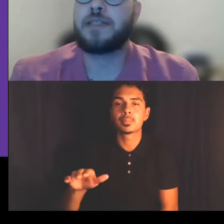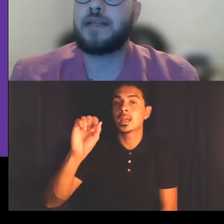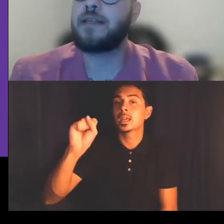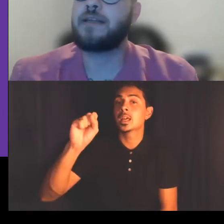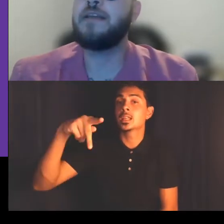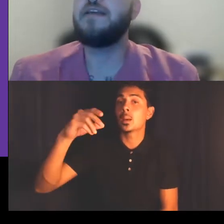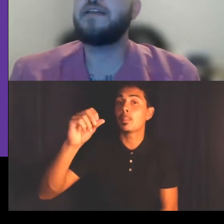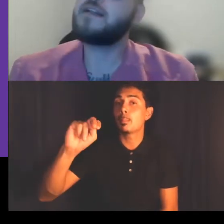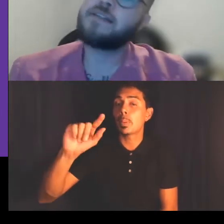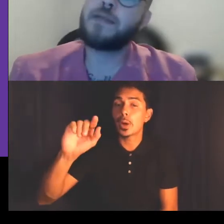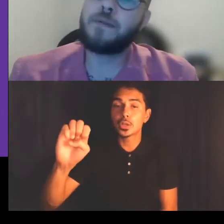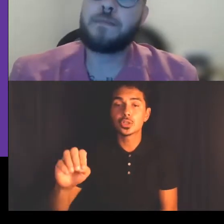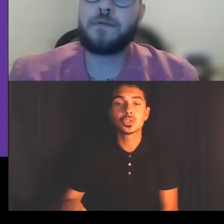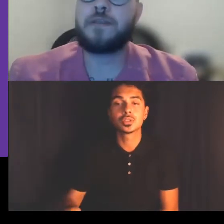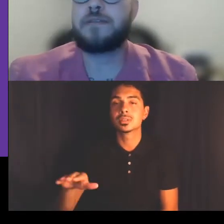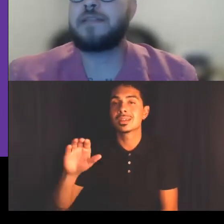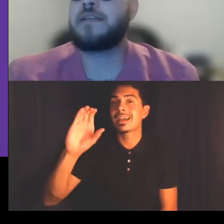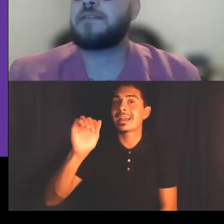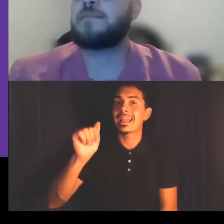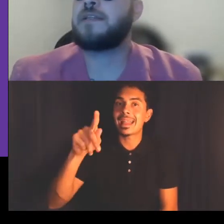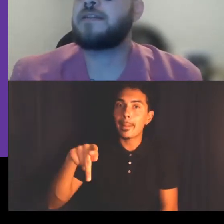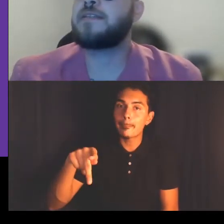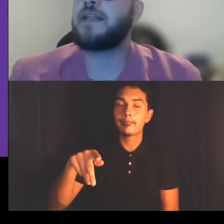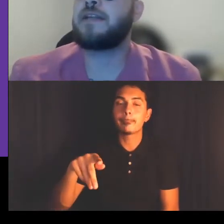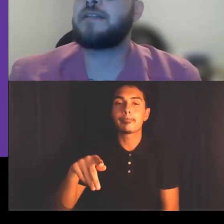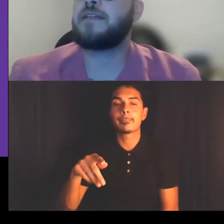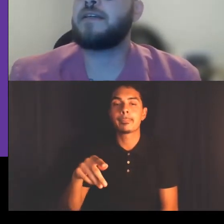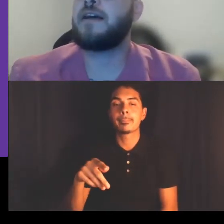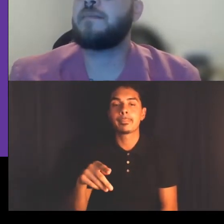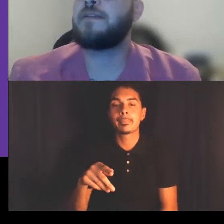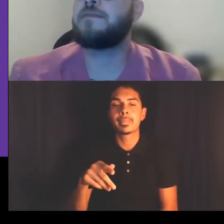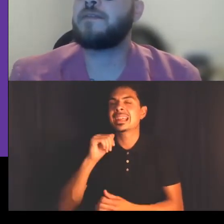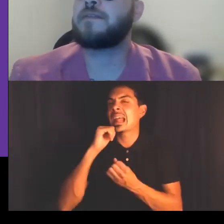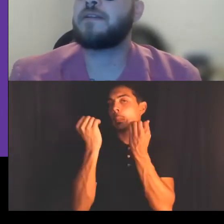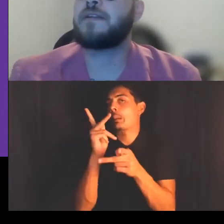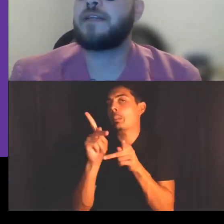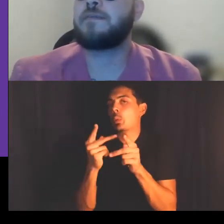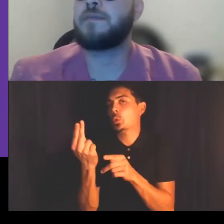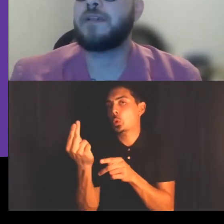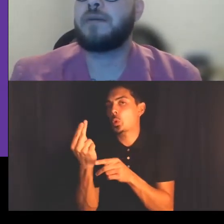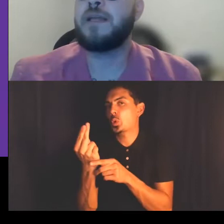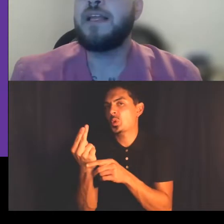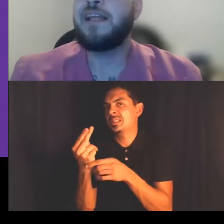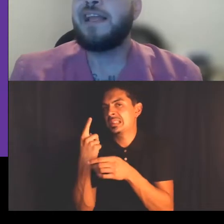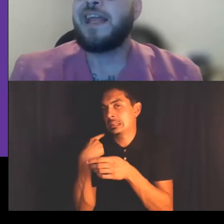which I think not as many people use these days, but they're still out there if folks are looking for them.